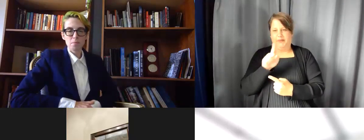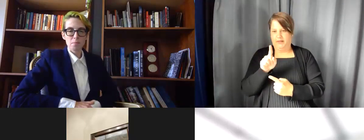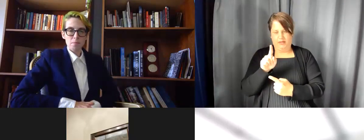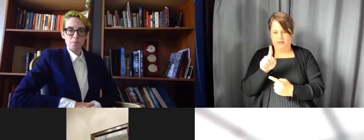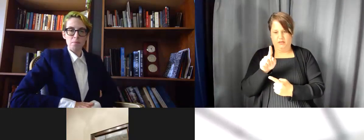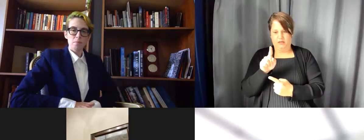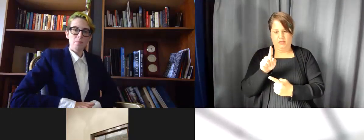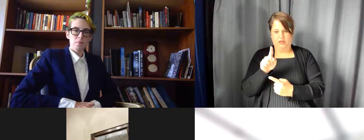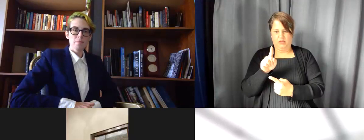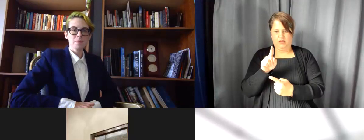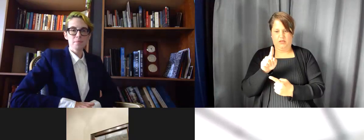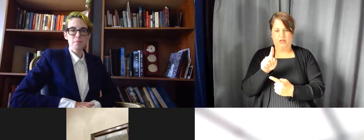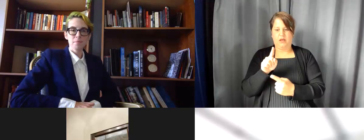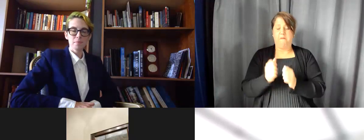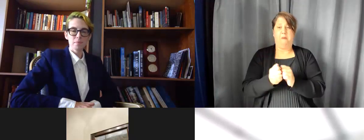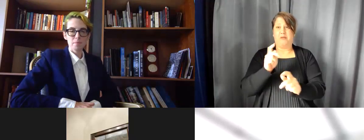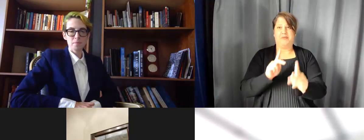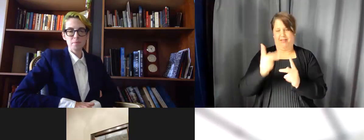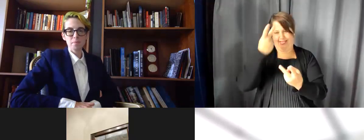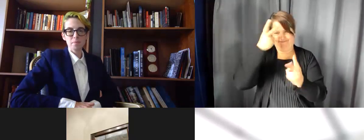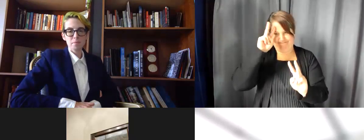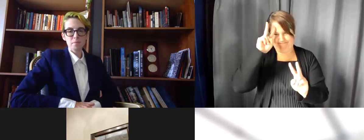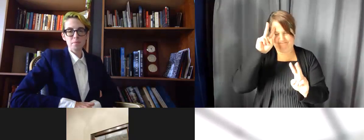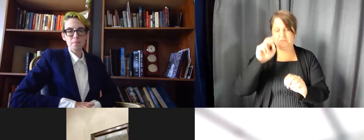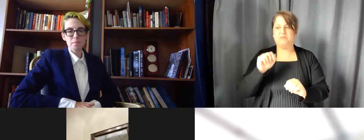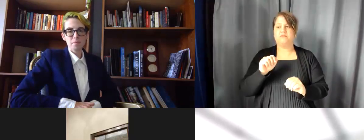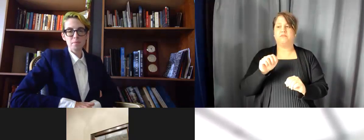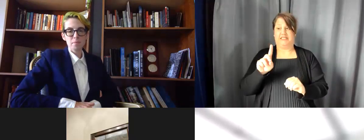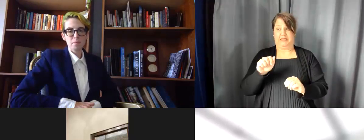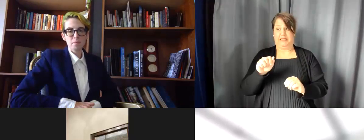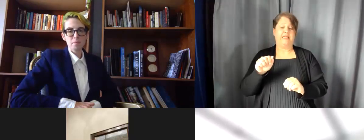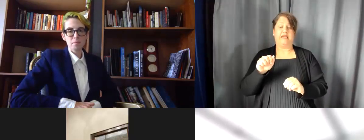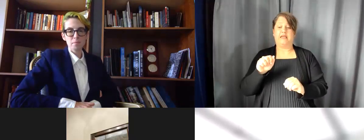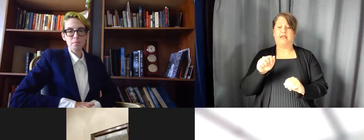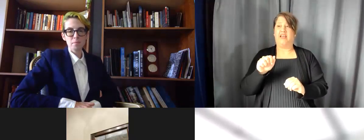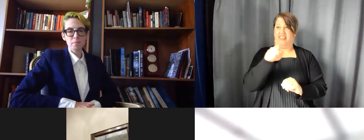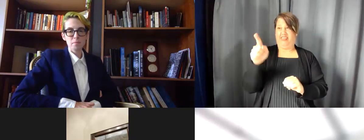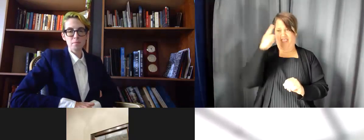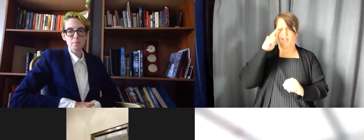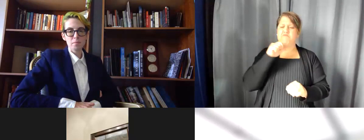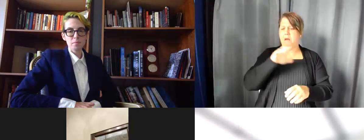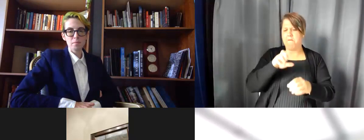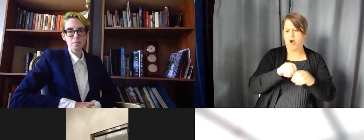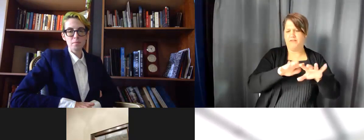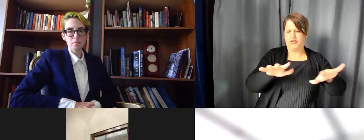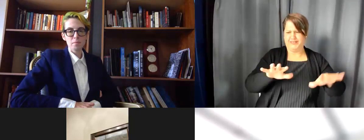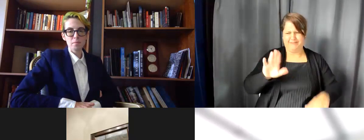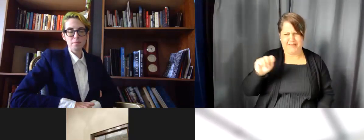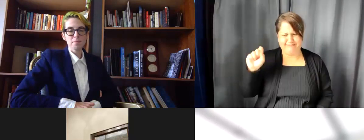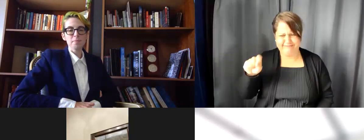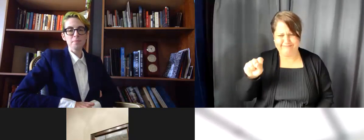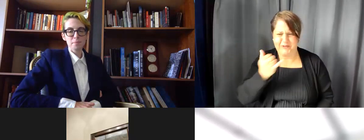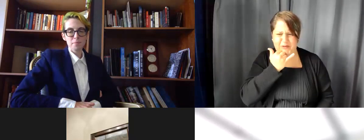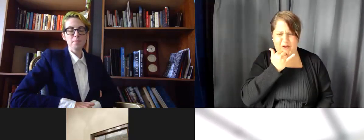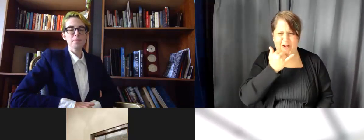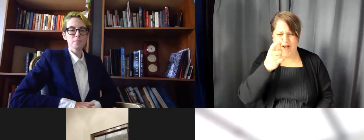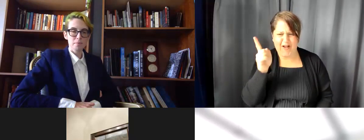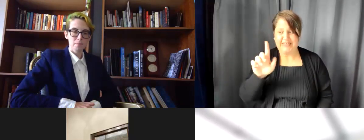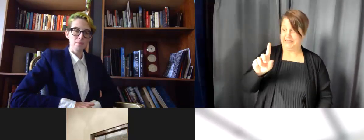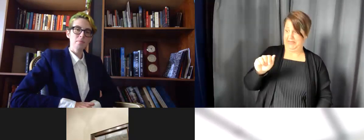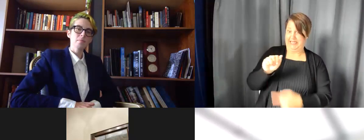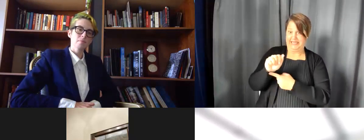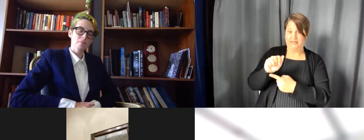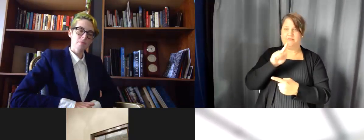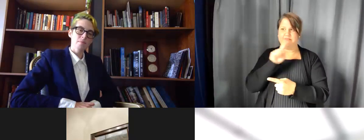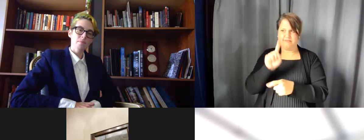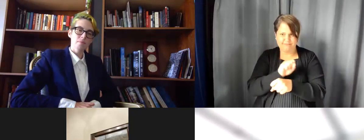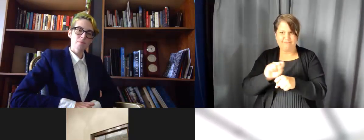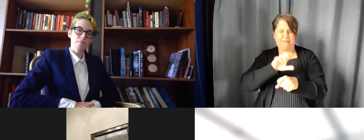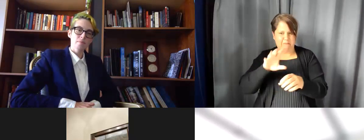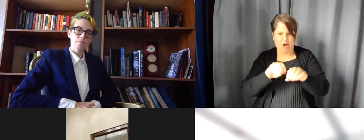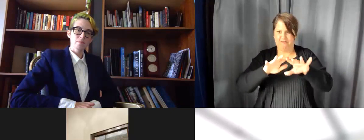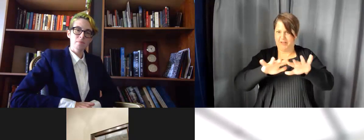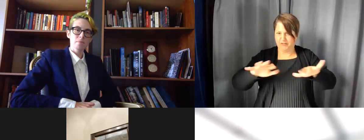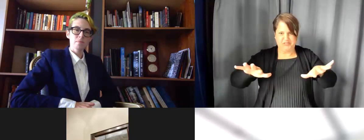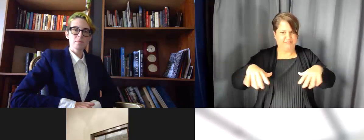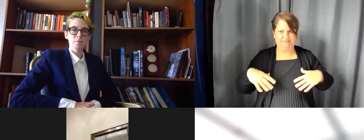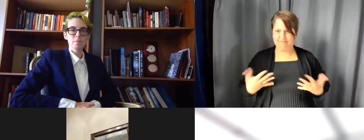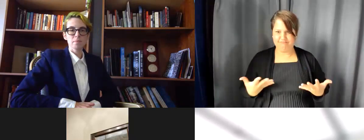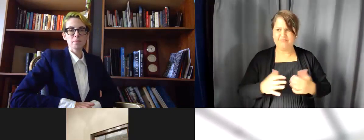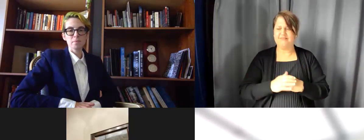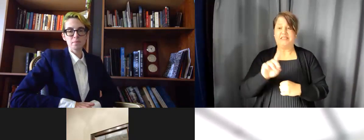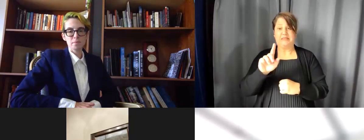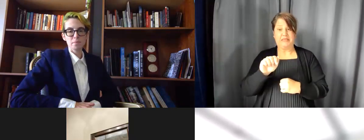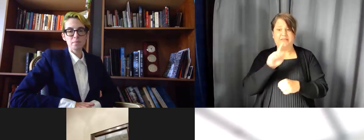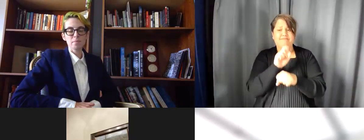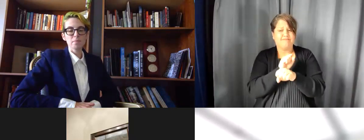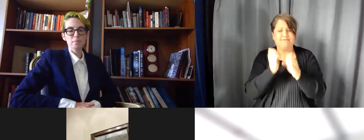Jordan Radford: popular perspective, is not a part of diversity. It is. it is diversity. Disability is diversity, and it's valuable, because